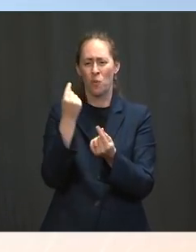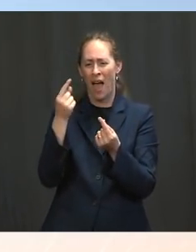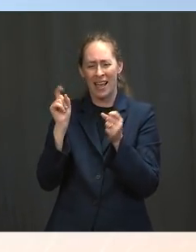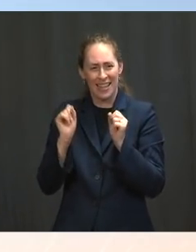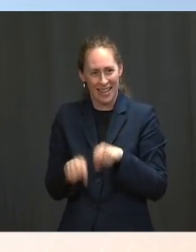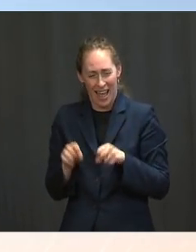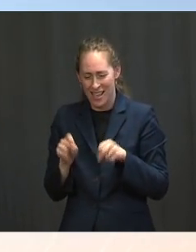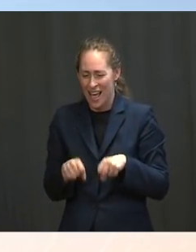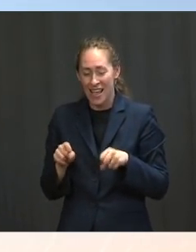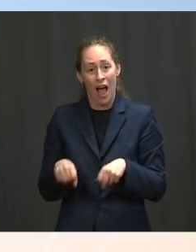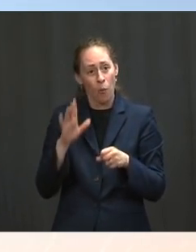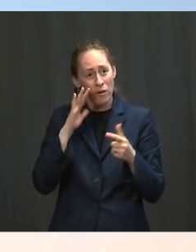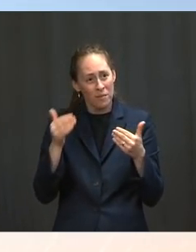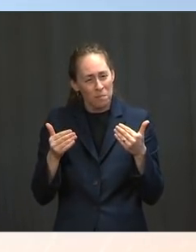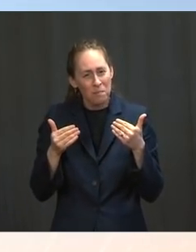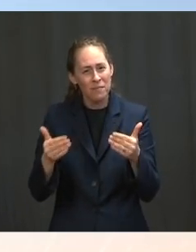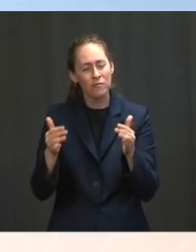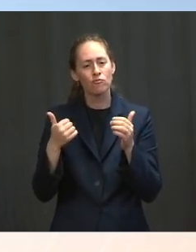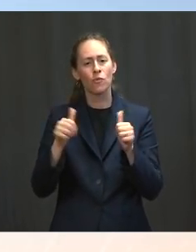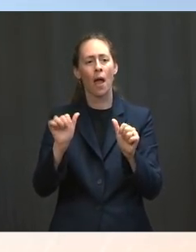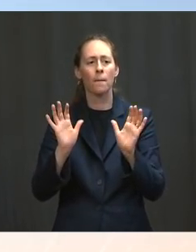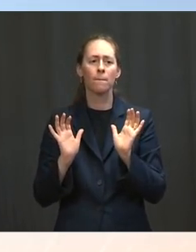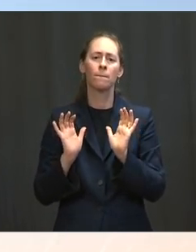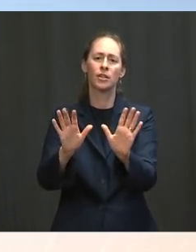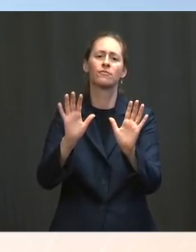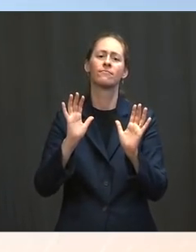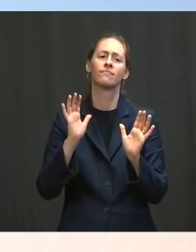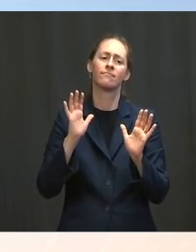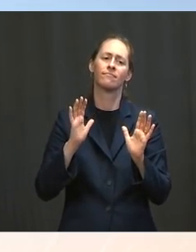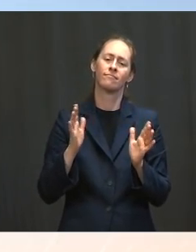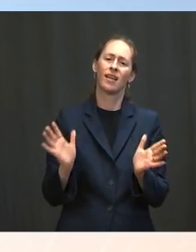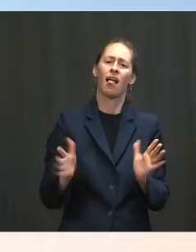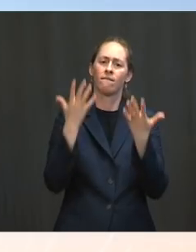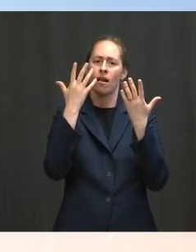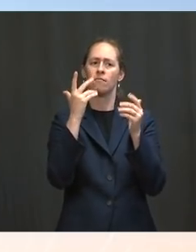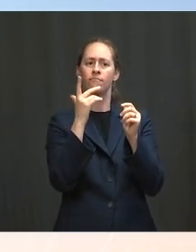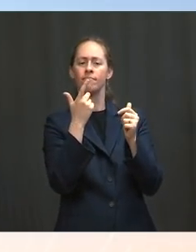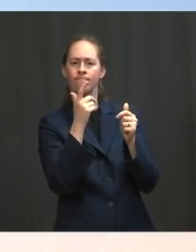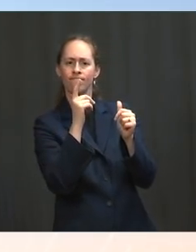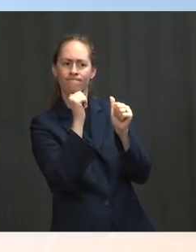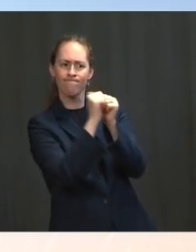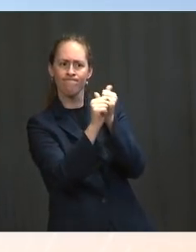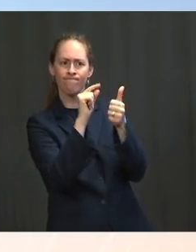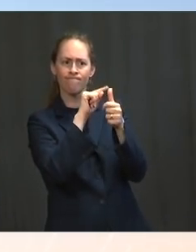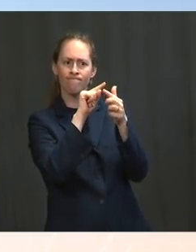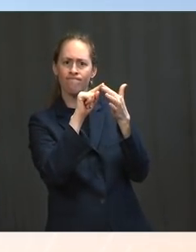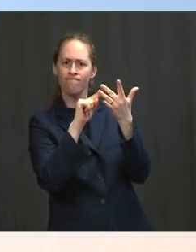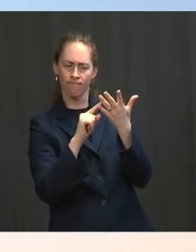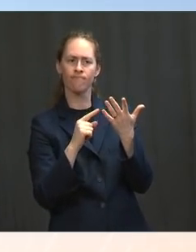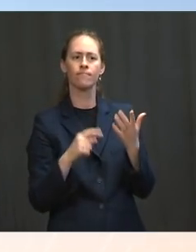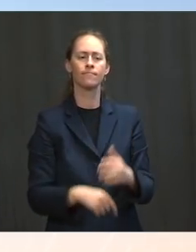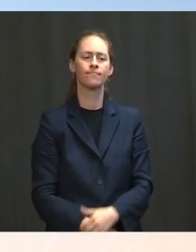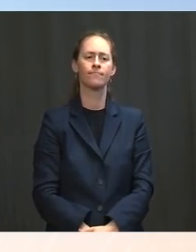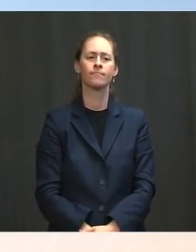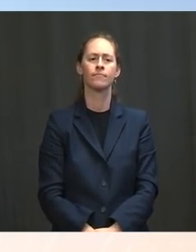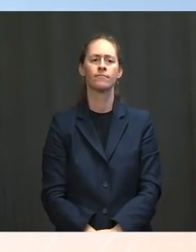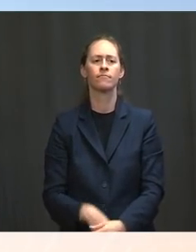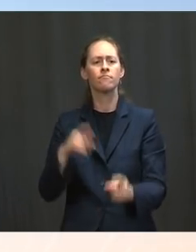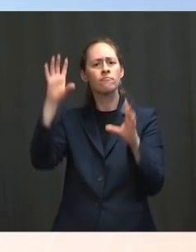that initiative -- or those initiatives, I should say, forward. But, certainly, he will remain engaged closely with civil rights leaders